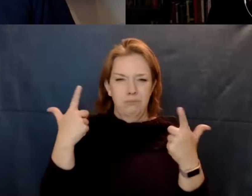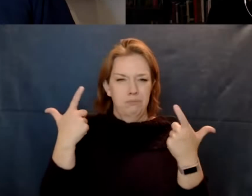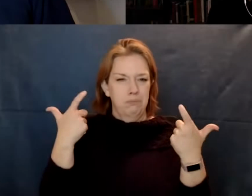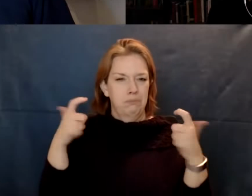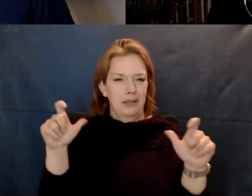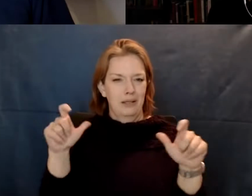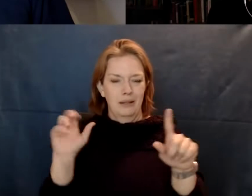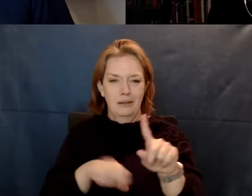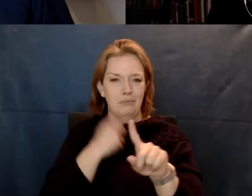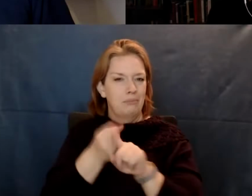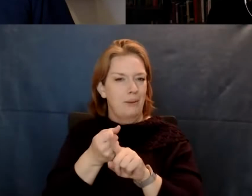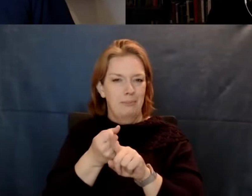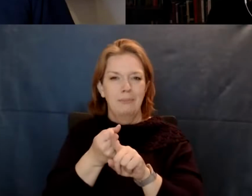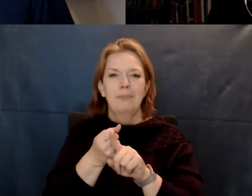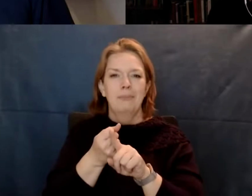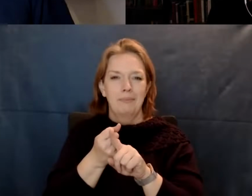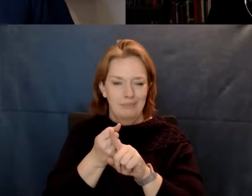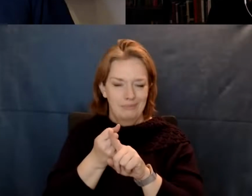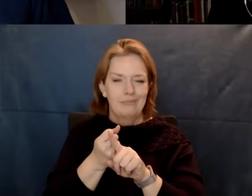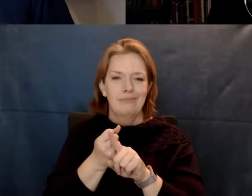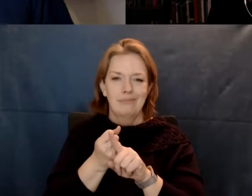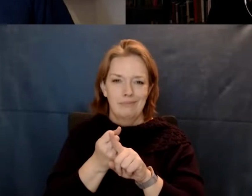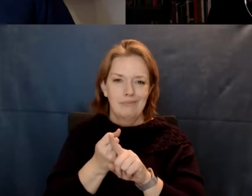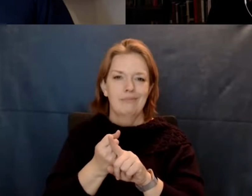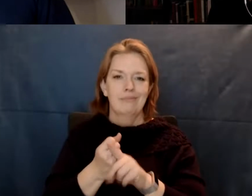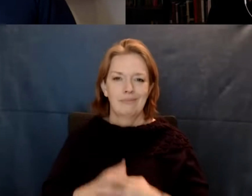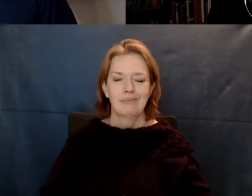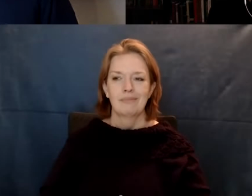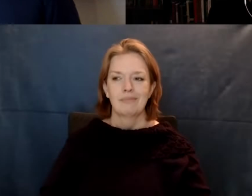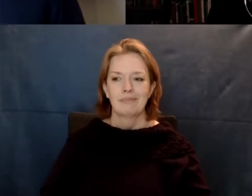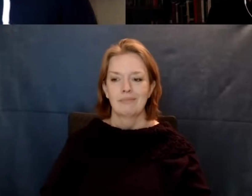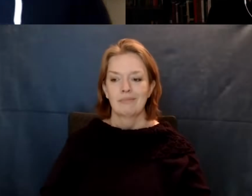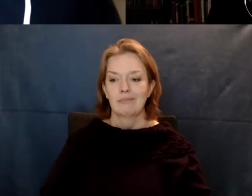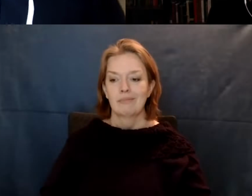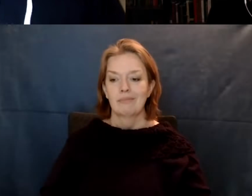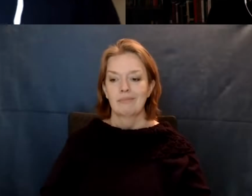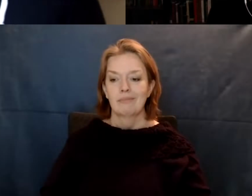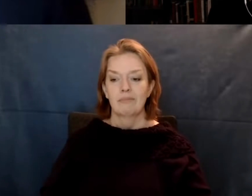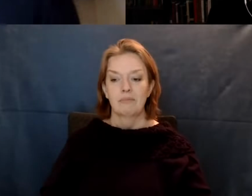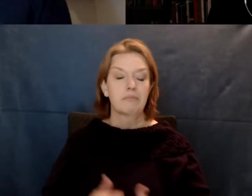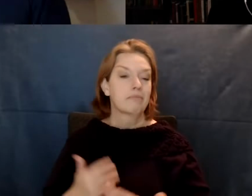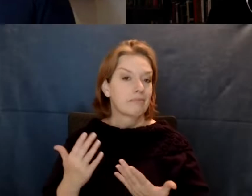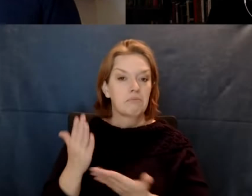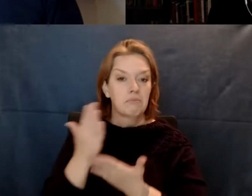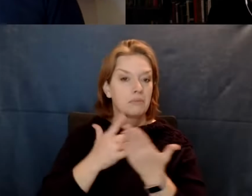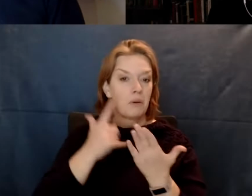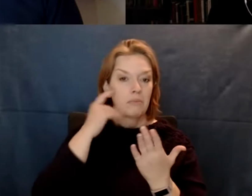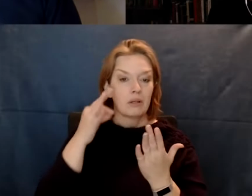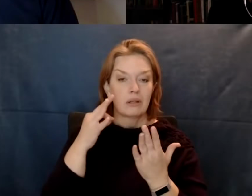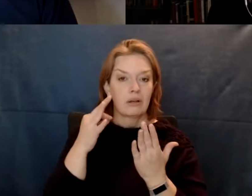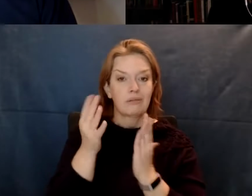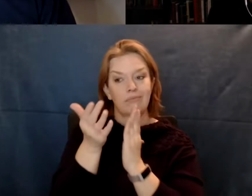literacy rates in that part of the state.